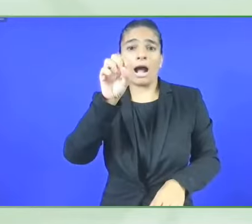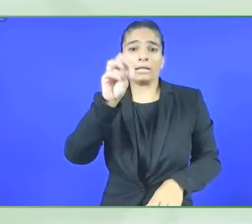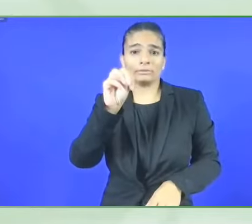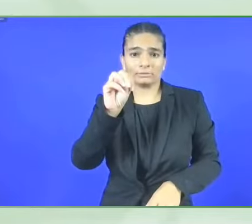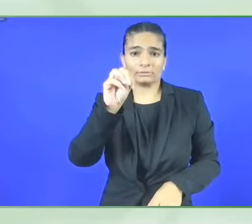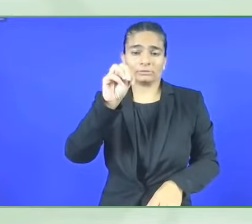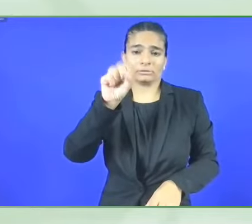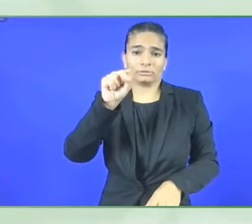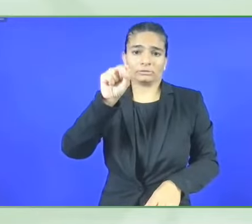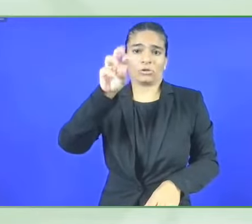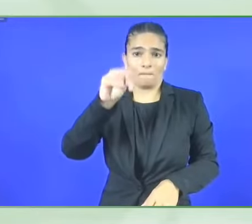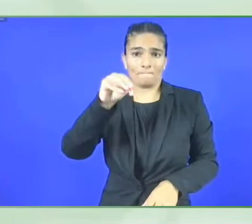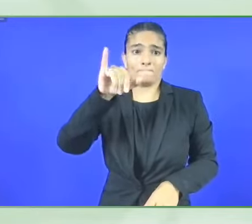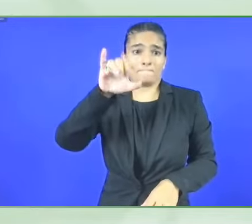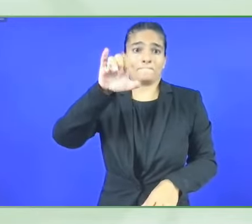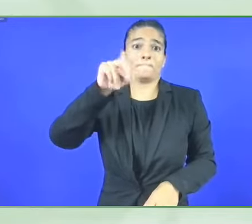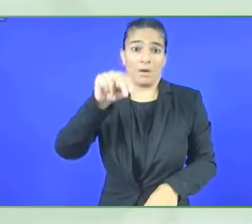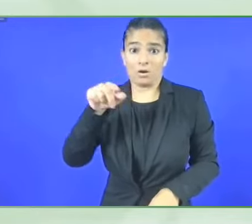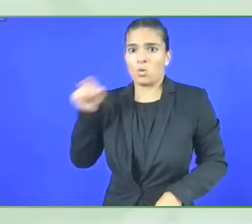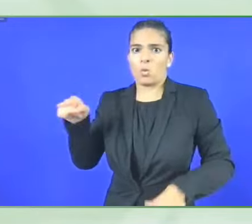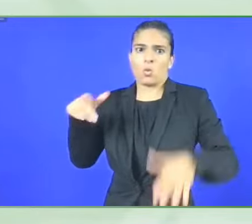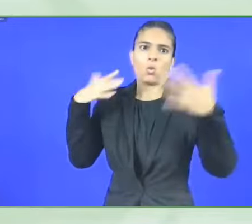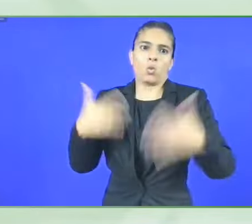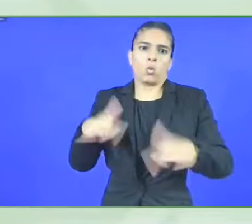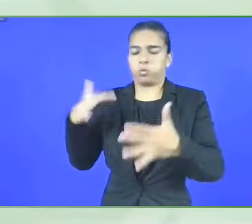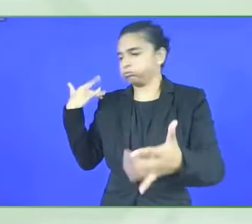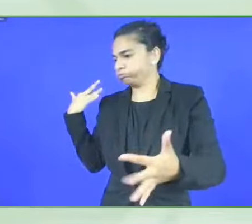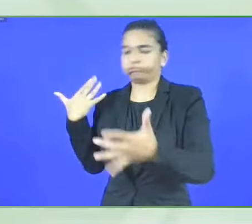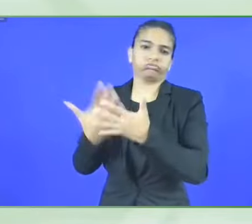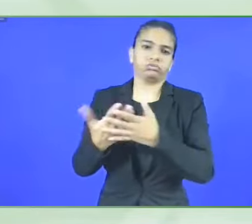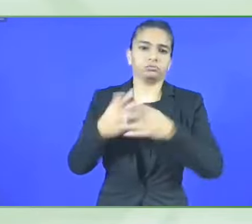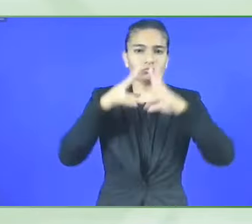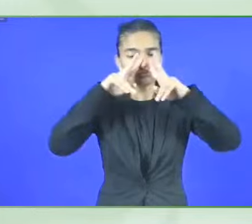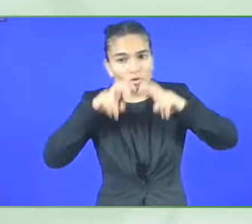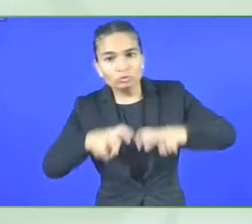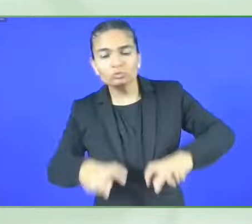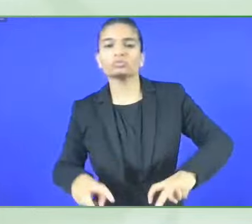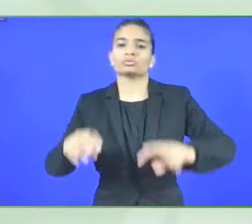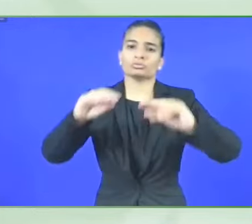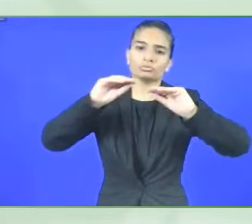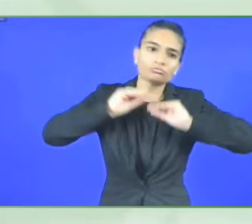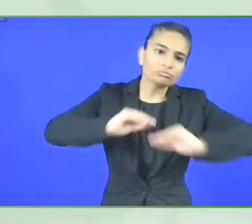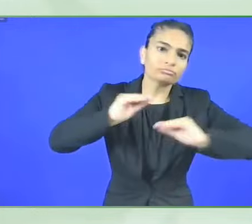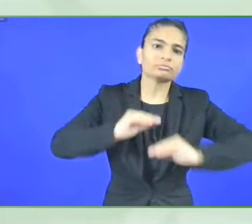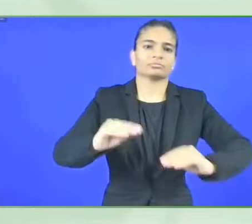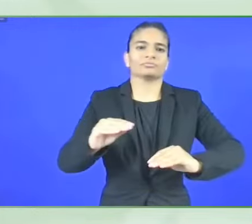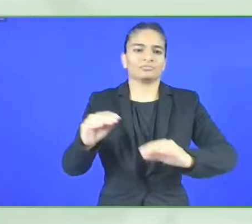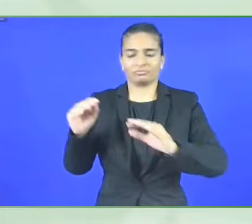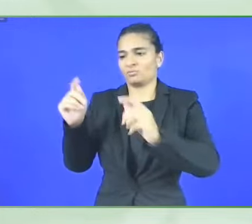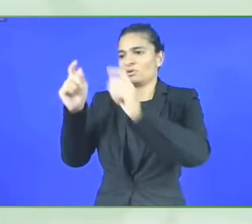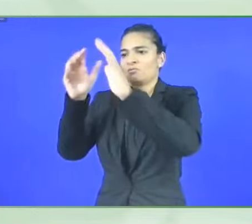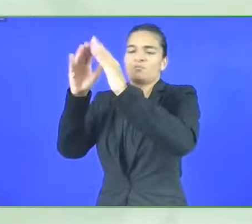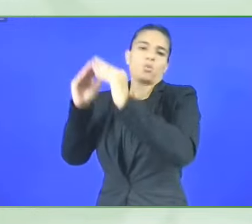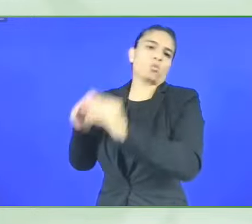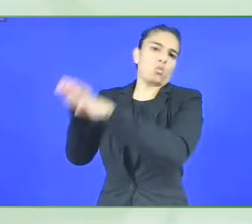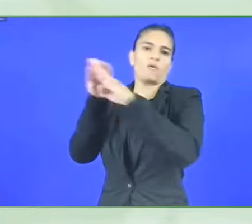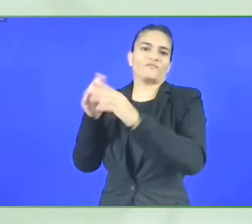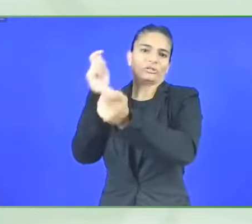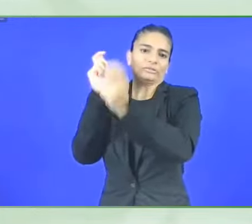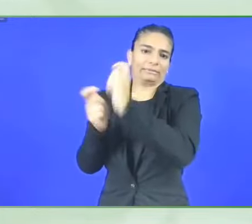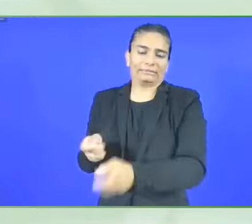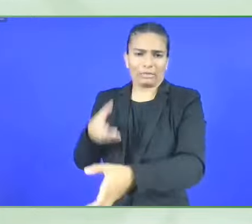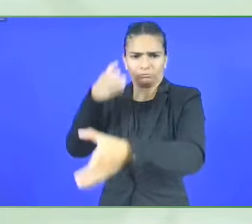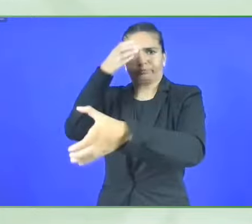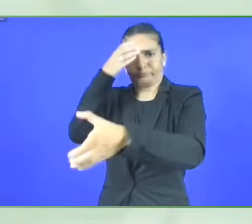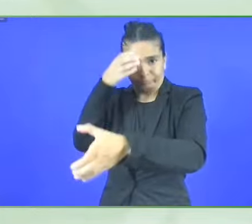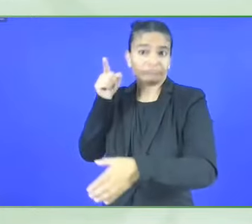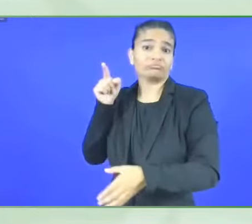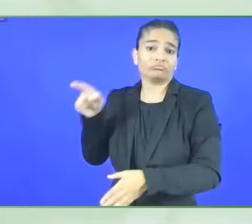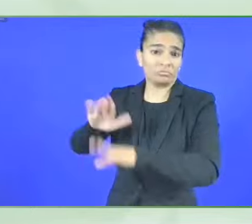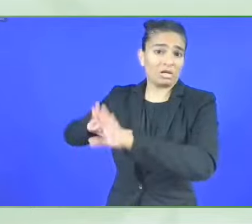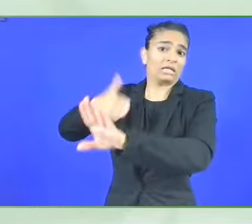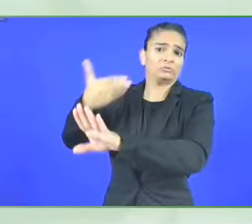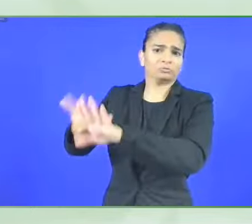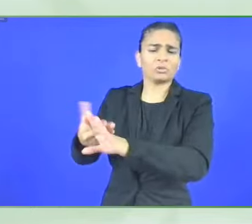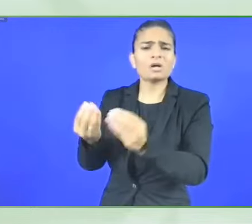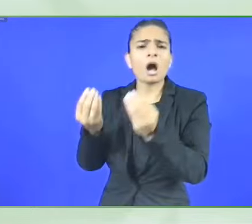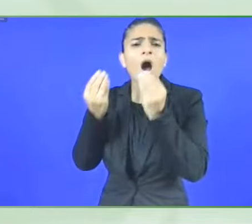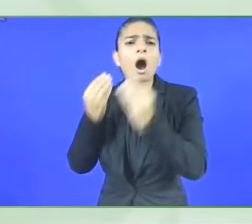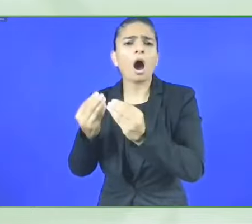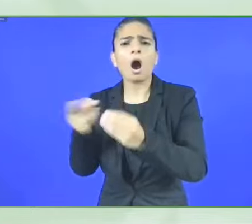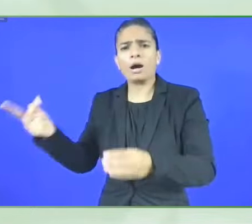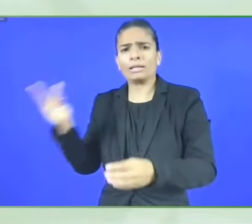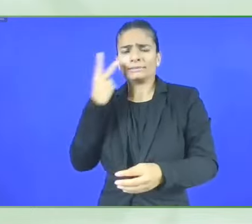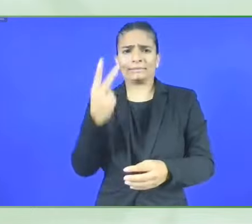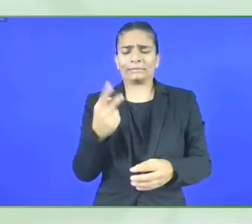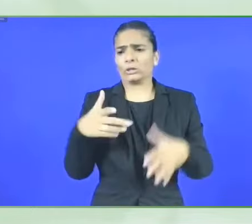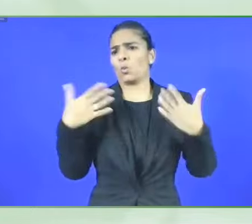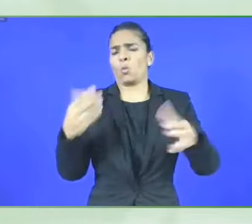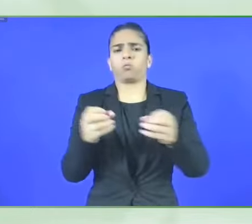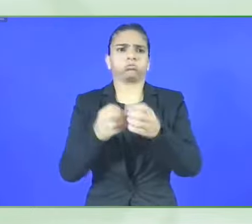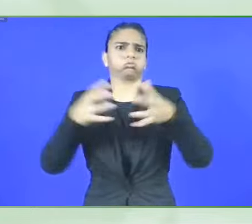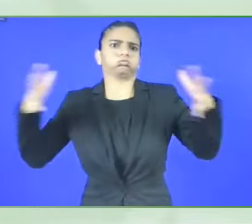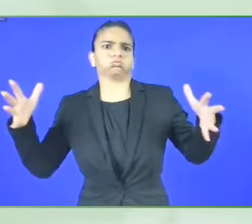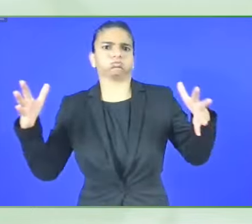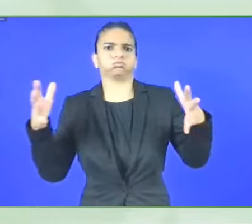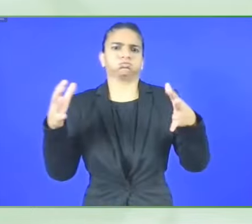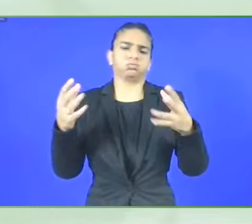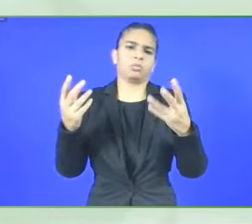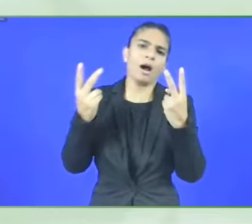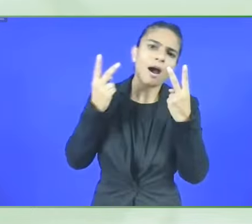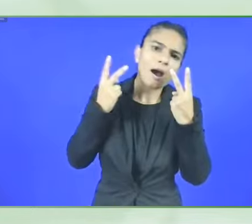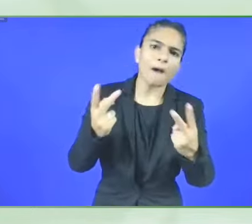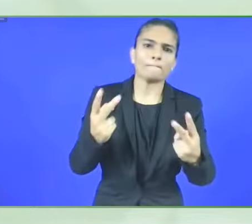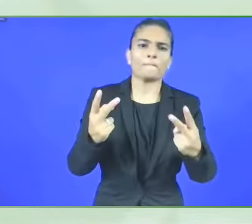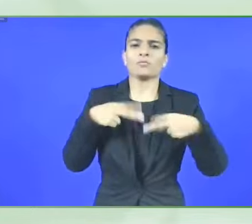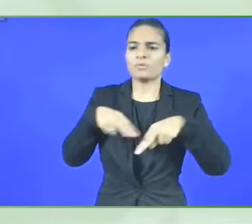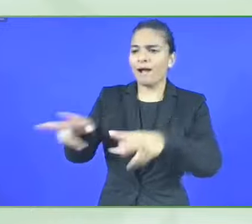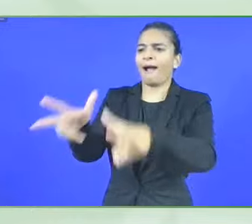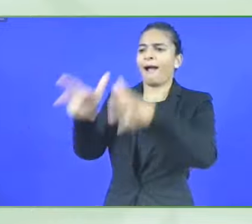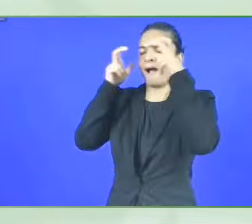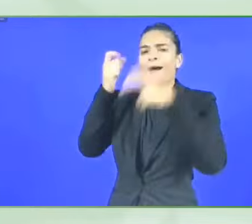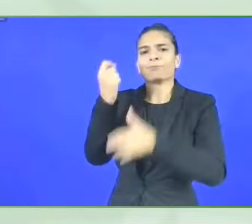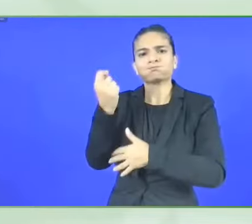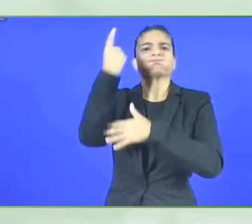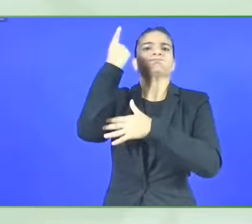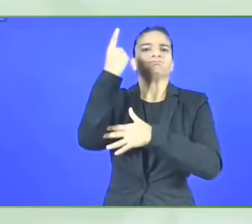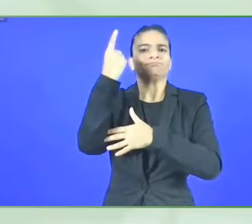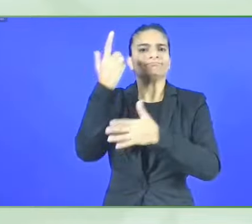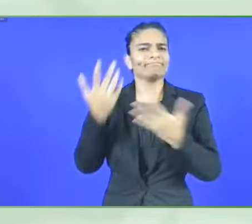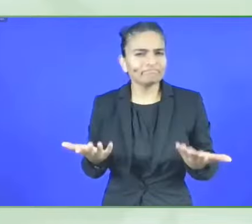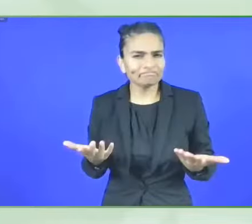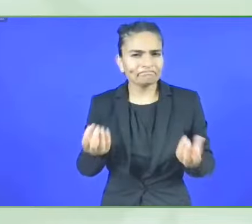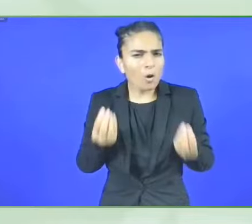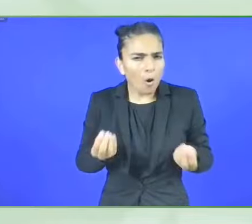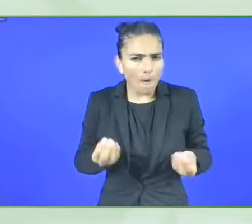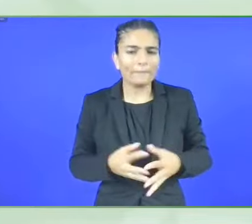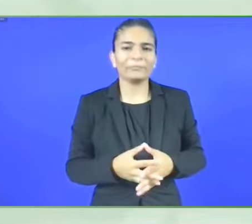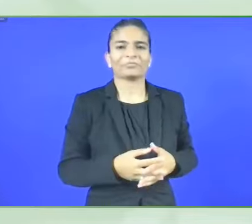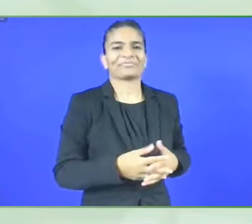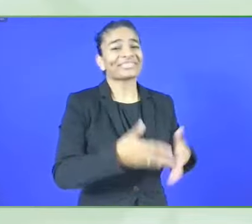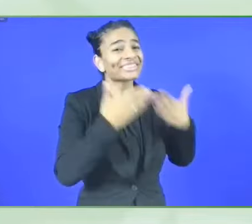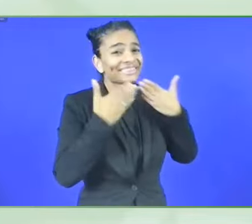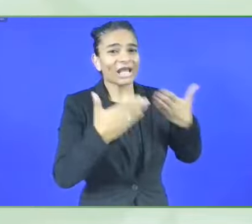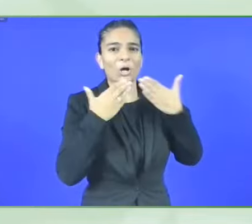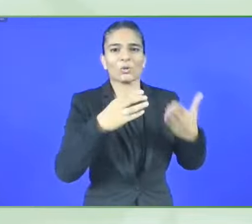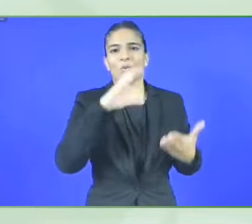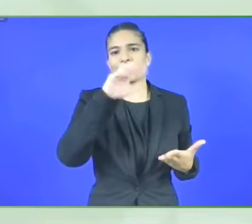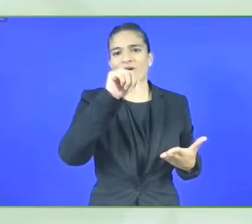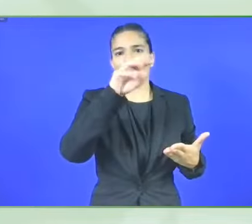education, and the important goal of Universal Design is not to make special solutions or